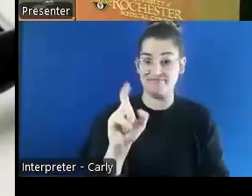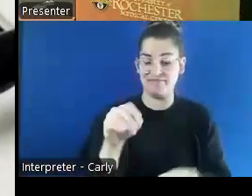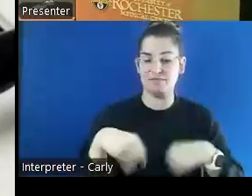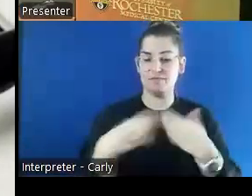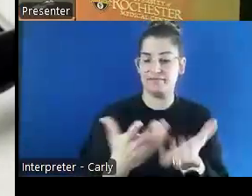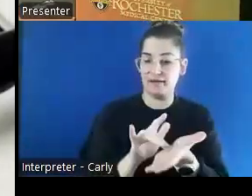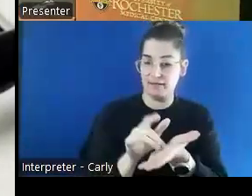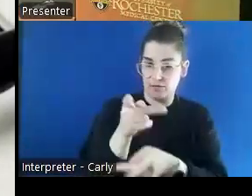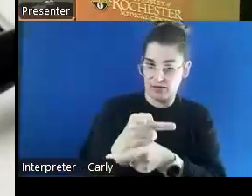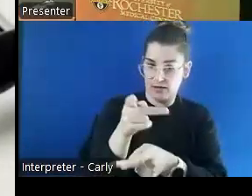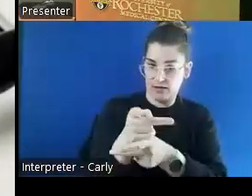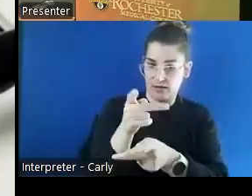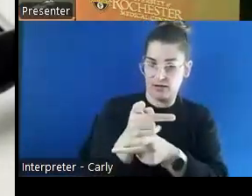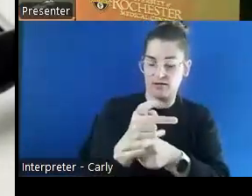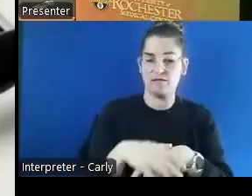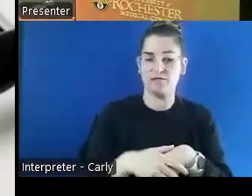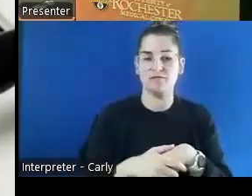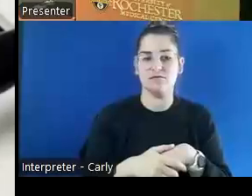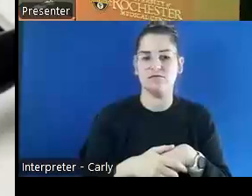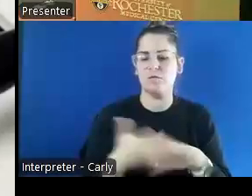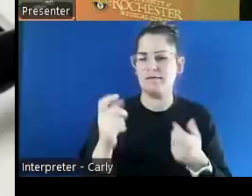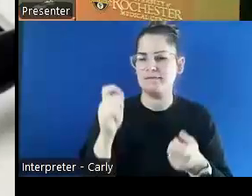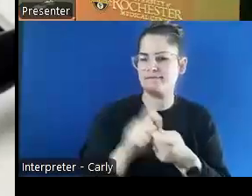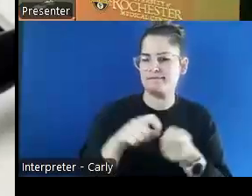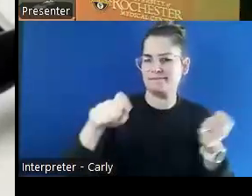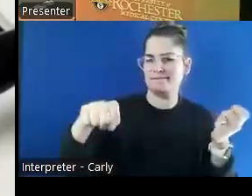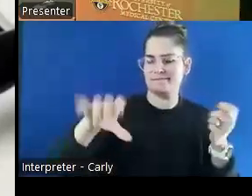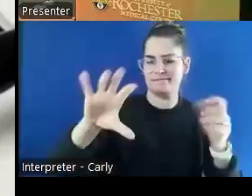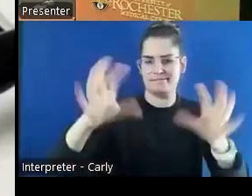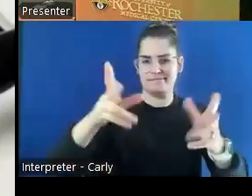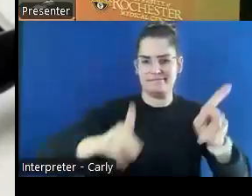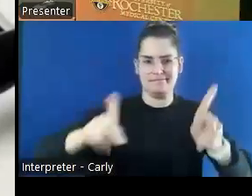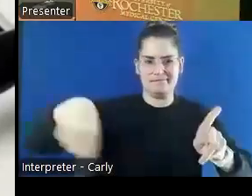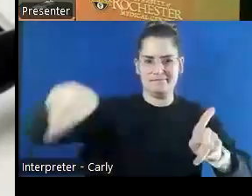we're really thinking about what are the specific needs of the population who also may be in Psych